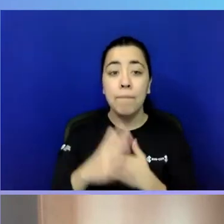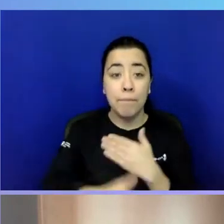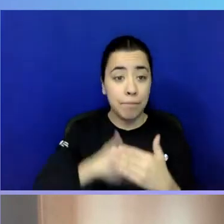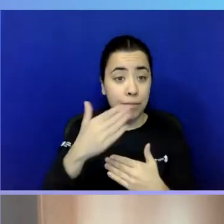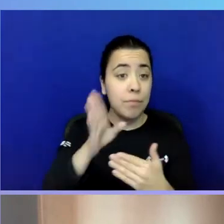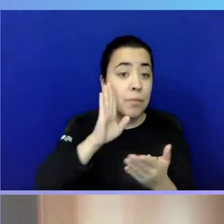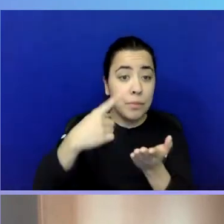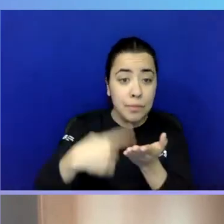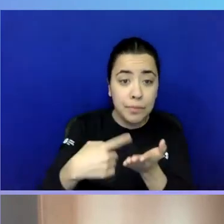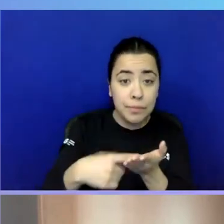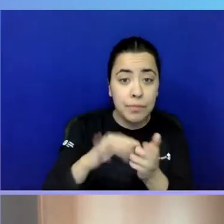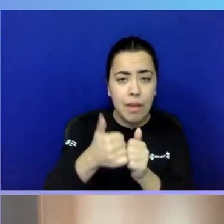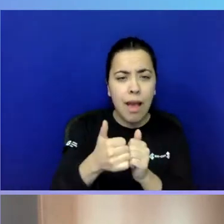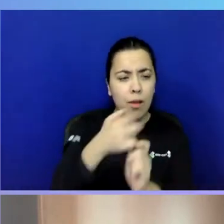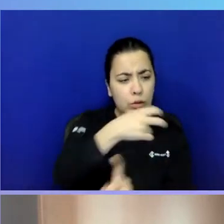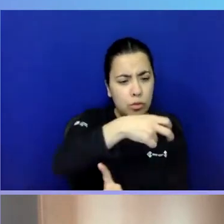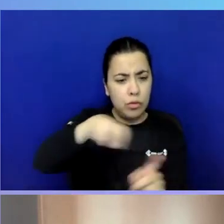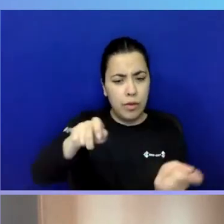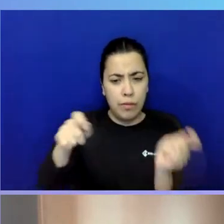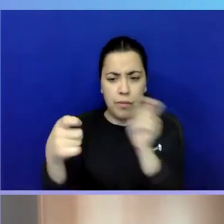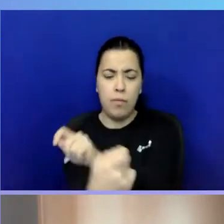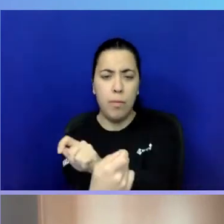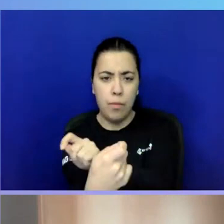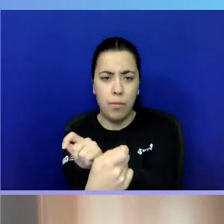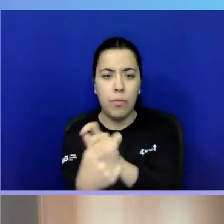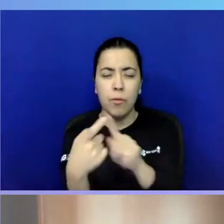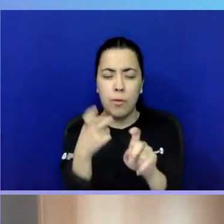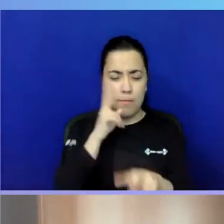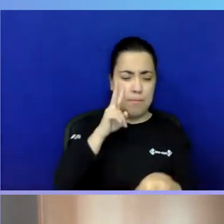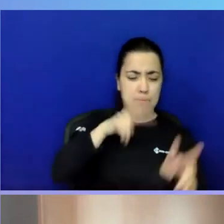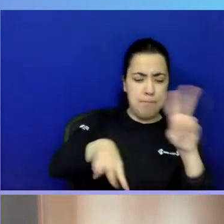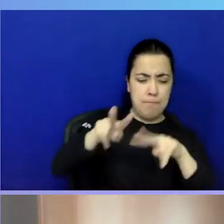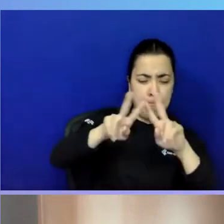starting from an accessibility evaluation. So in order to start